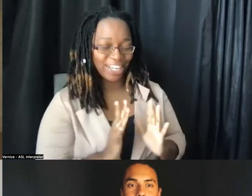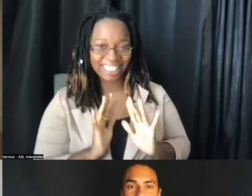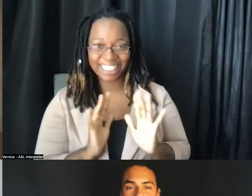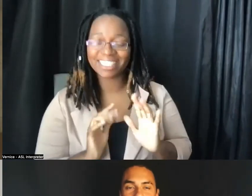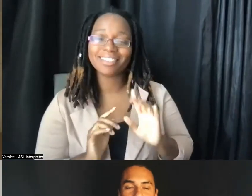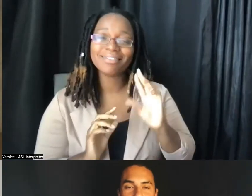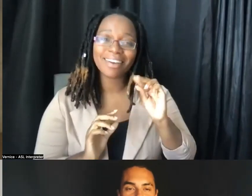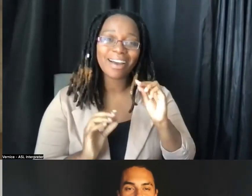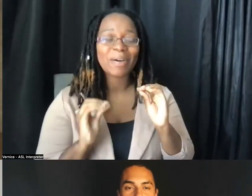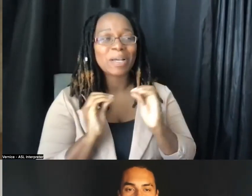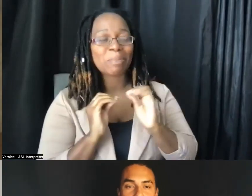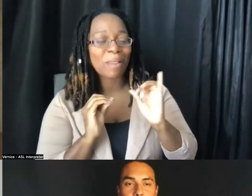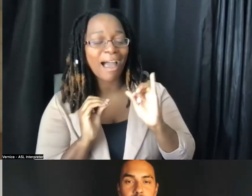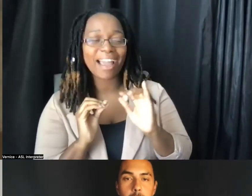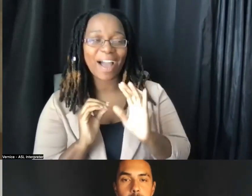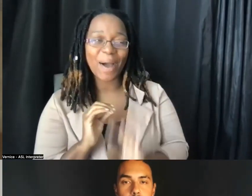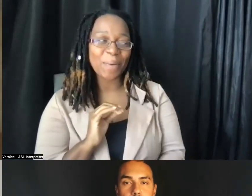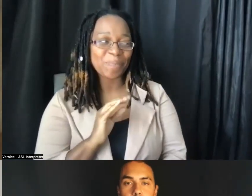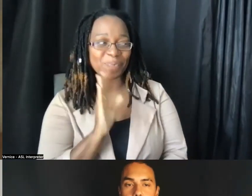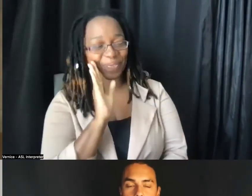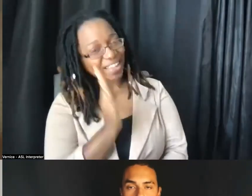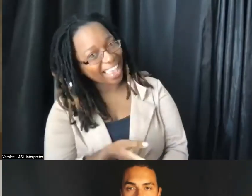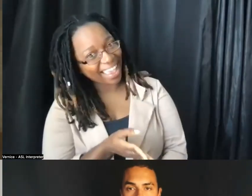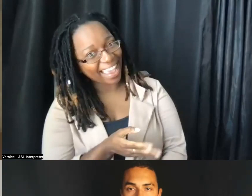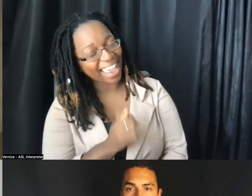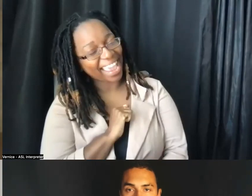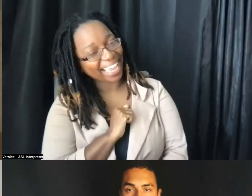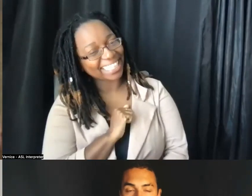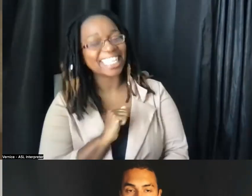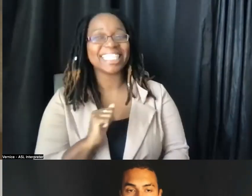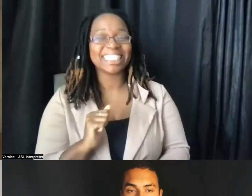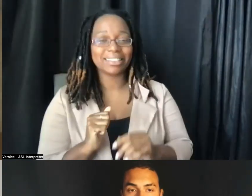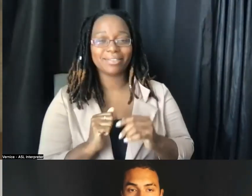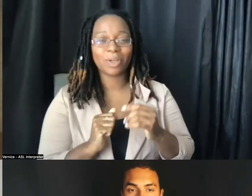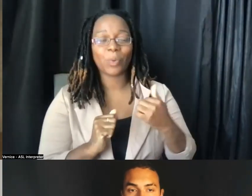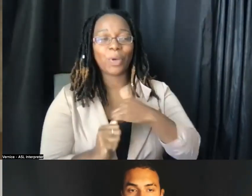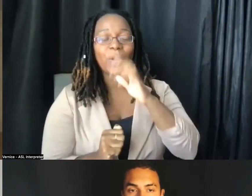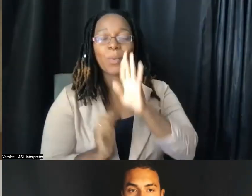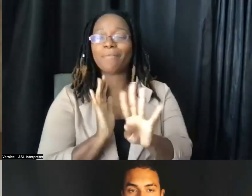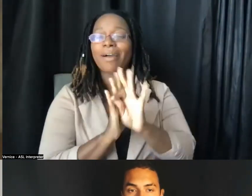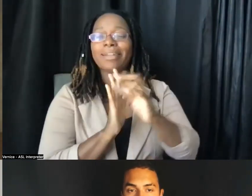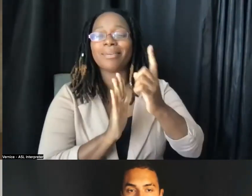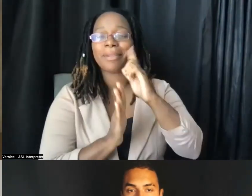So for me, it isn't like hi, I am Meredith. I am an artist. It is much more hey,